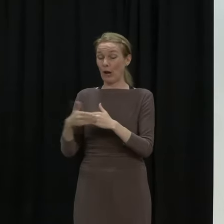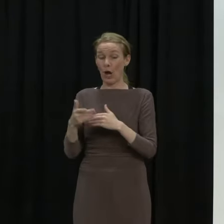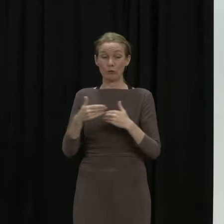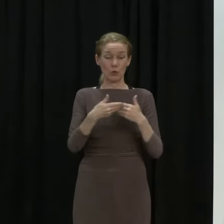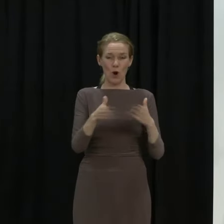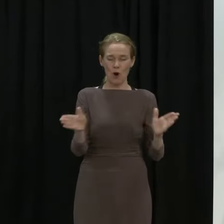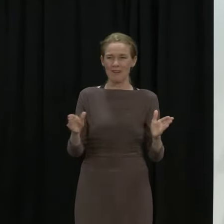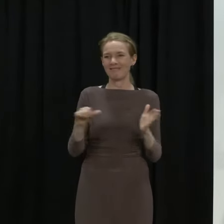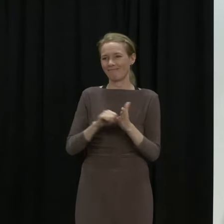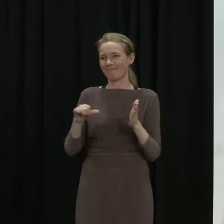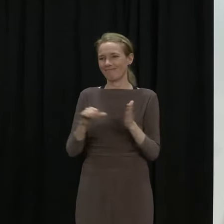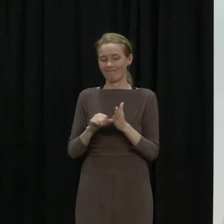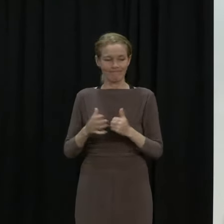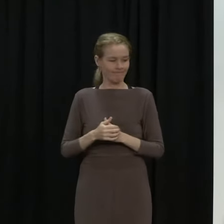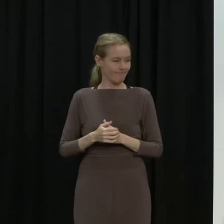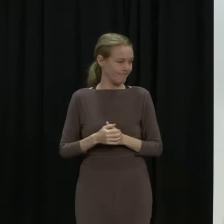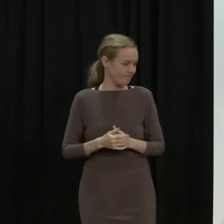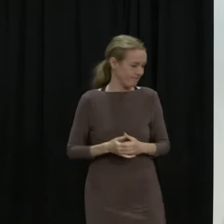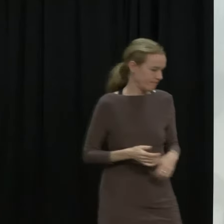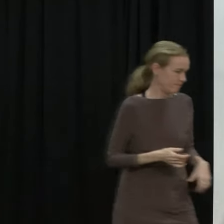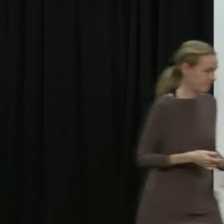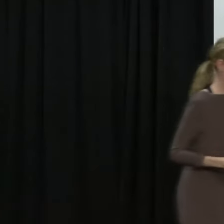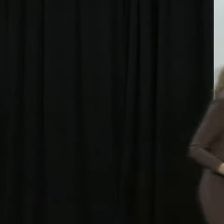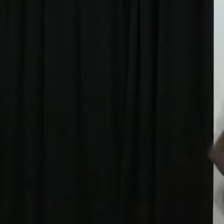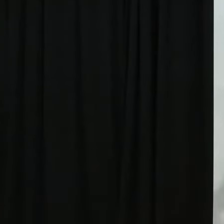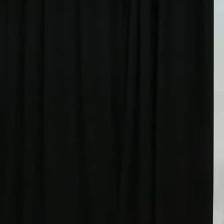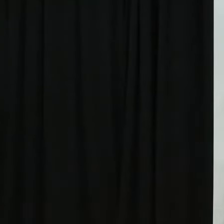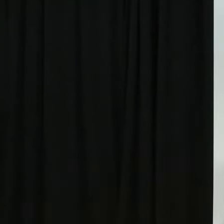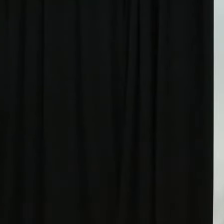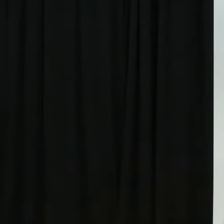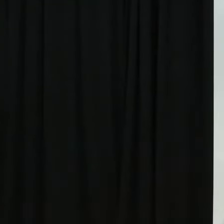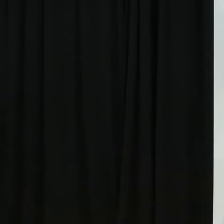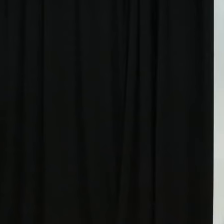usual the line some people will be on one side of the line and others on the other side of the line.